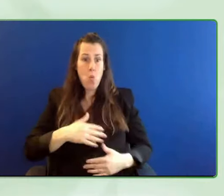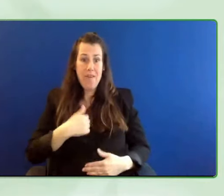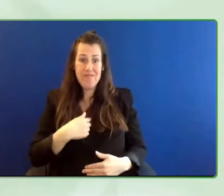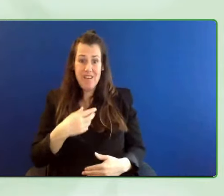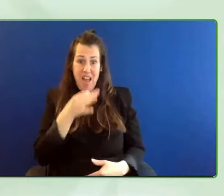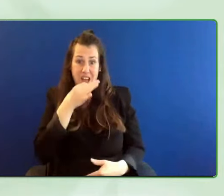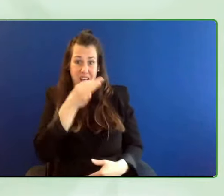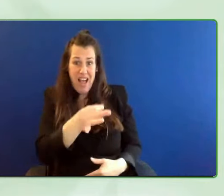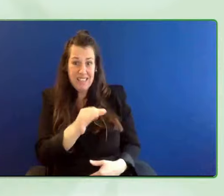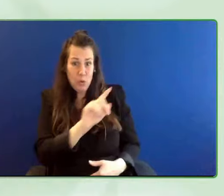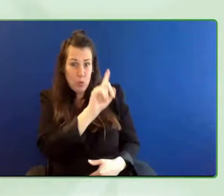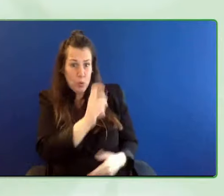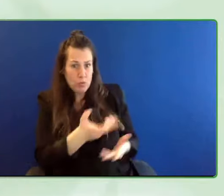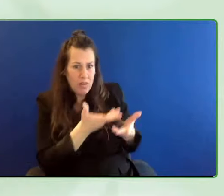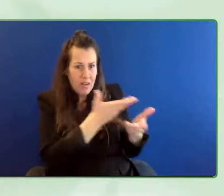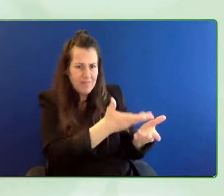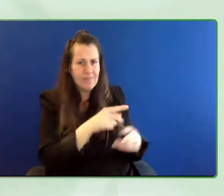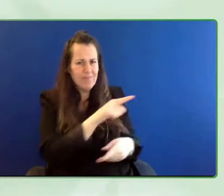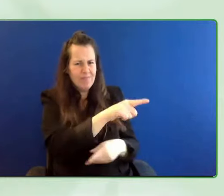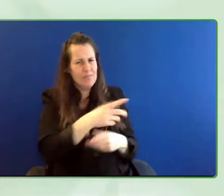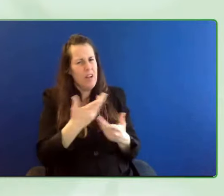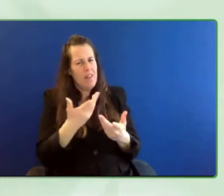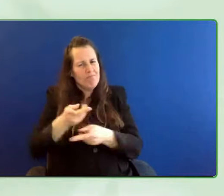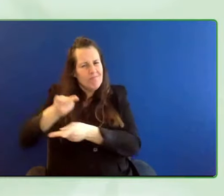We are really thrilled to be here.